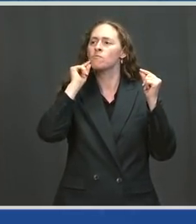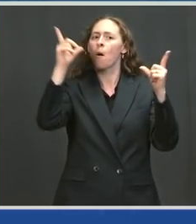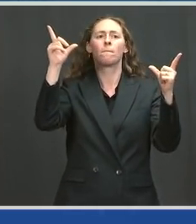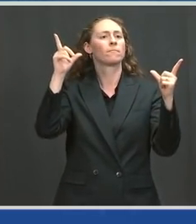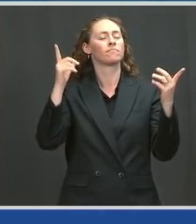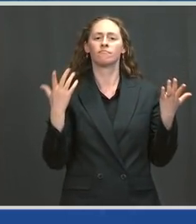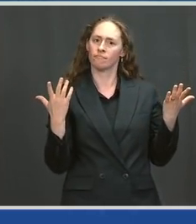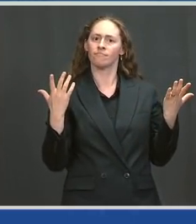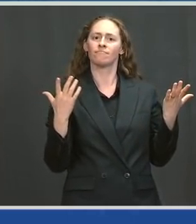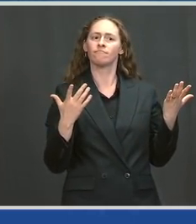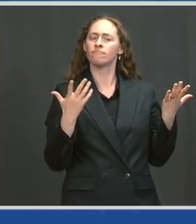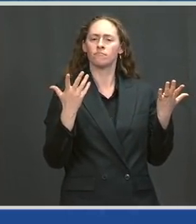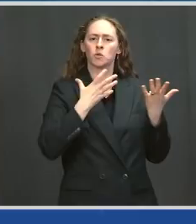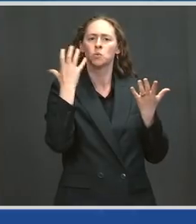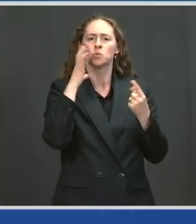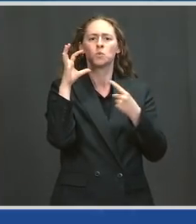and community, and heritage.